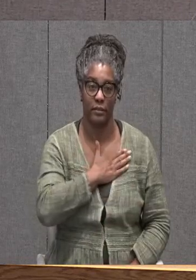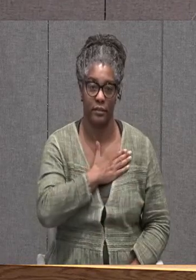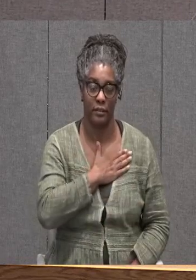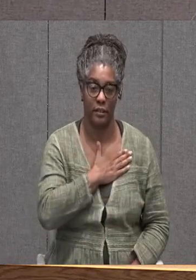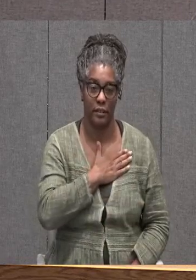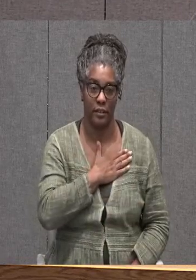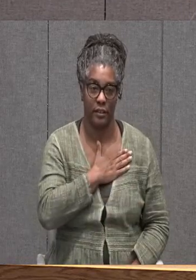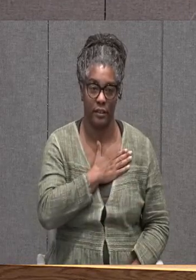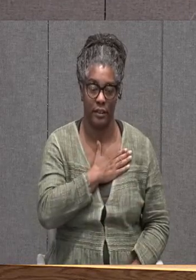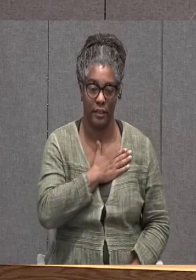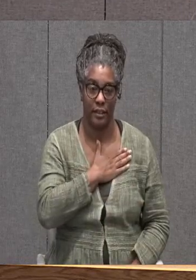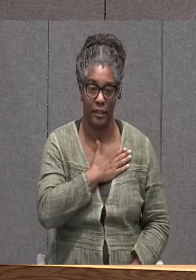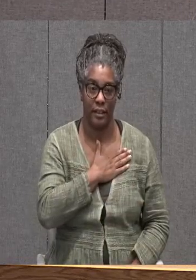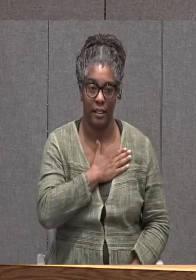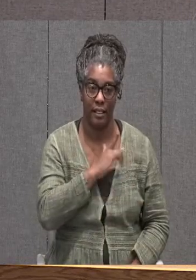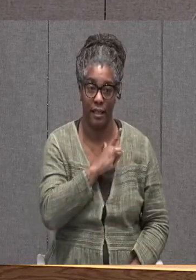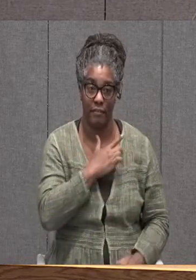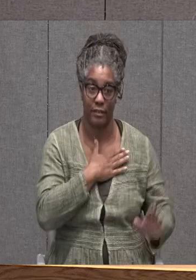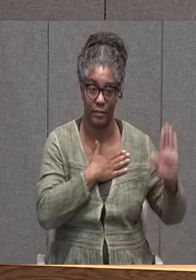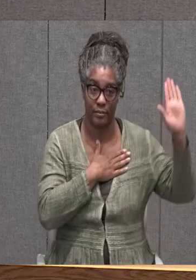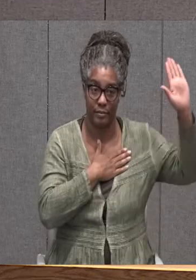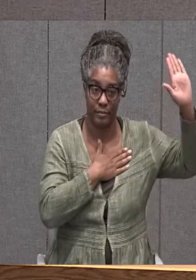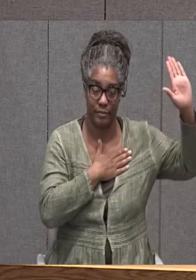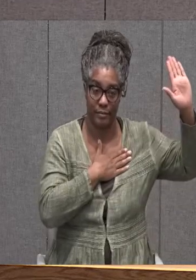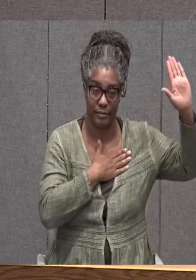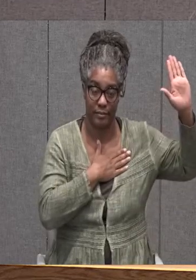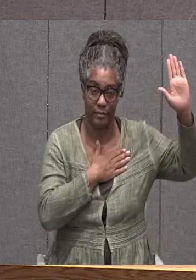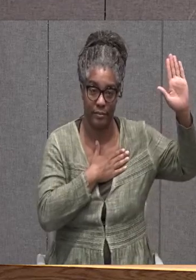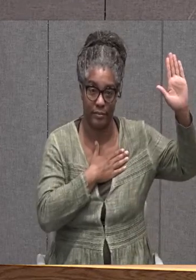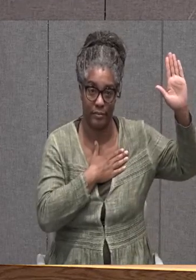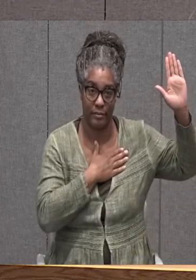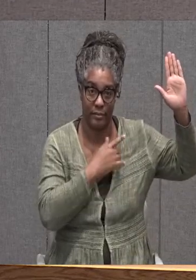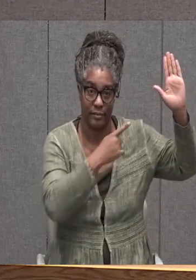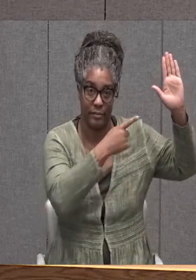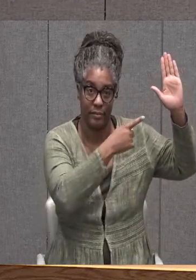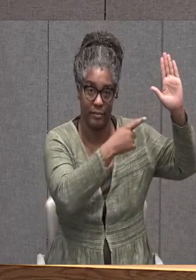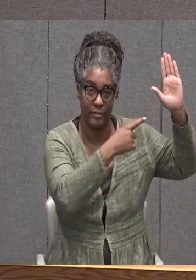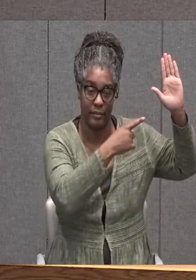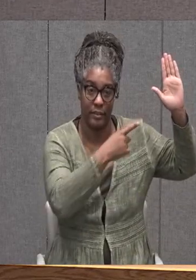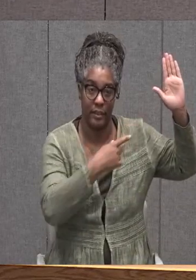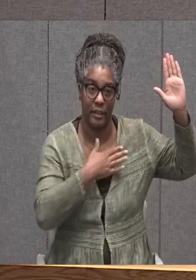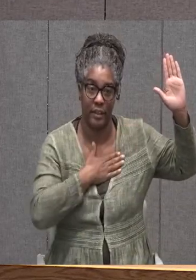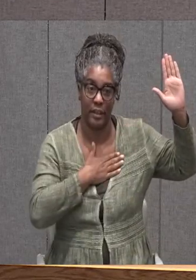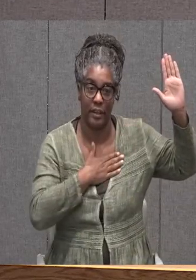raise up your left hand, with your left hand, can you show me how fast your heart is beating?